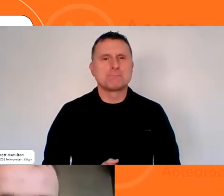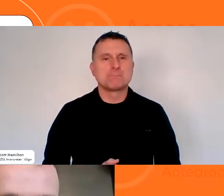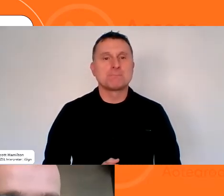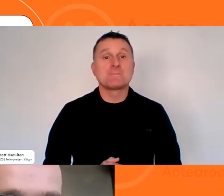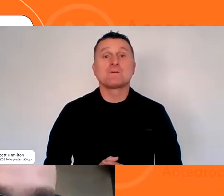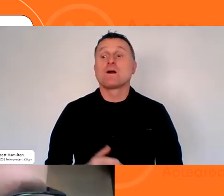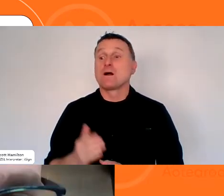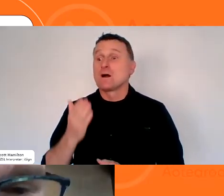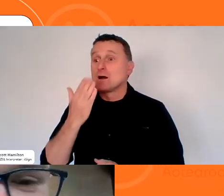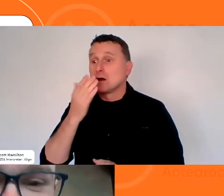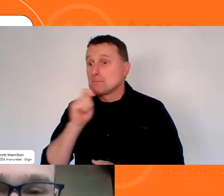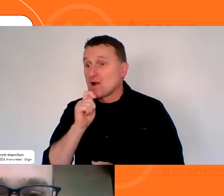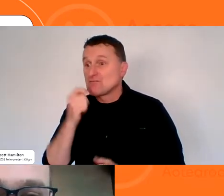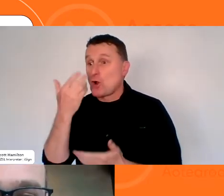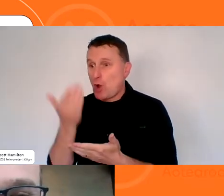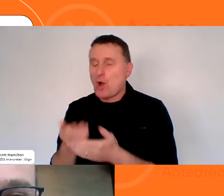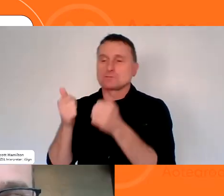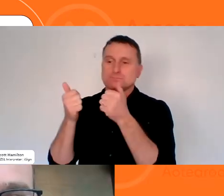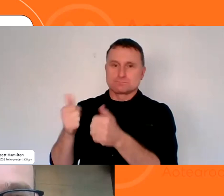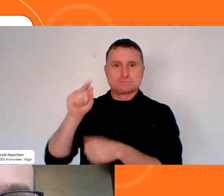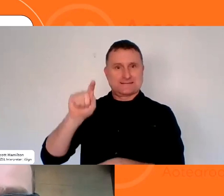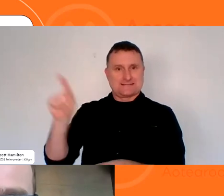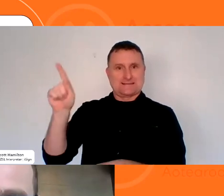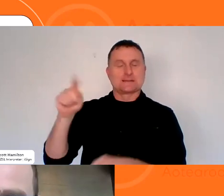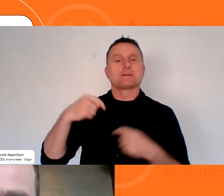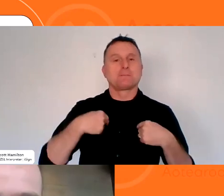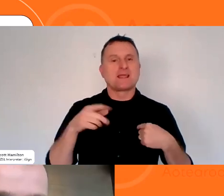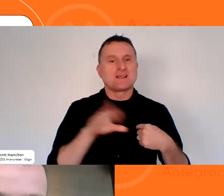one. Kia ora, I'm from the national Enabling Good Lives based here